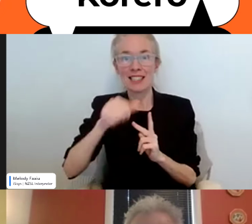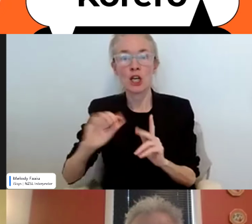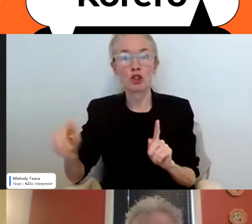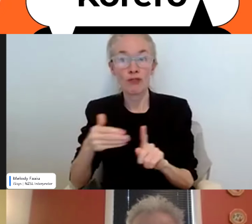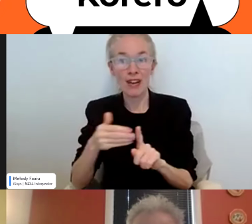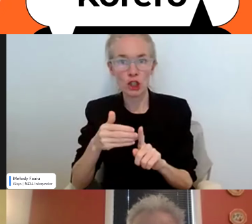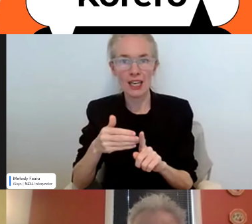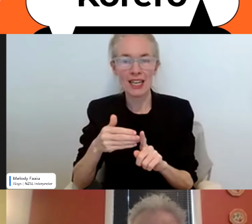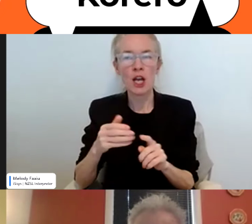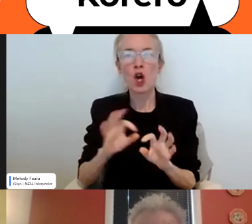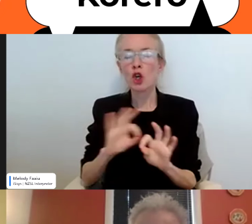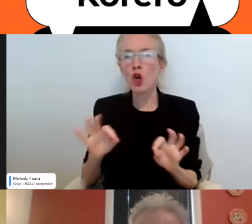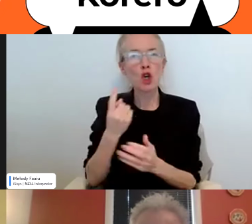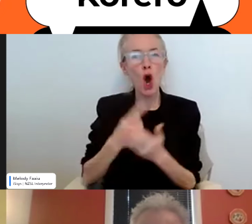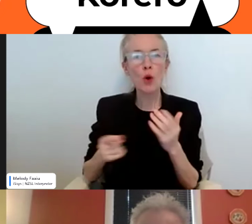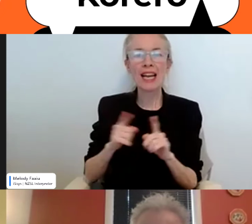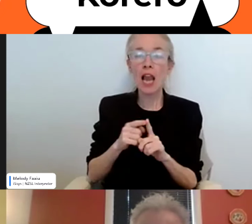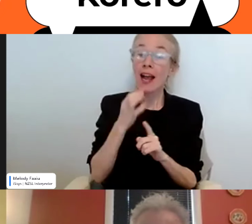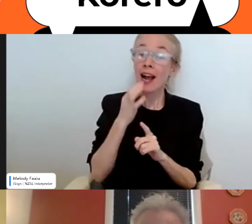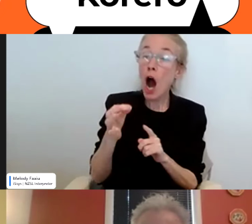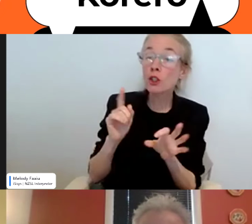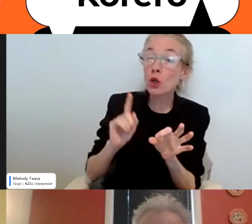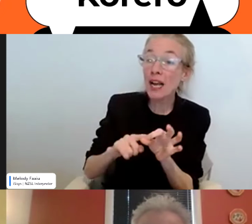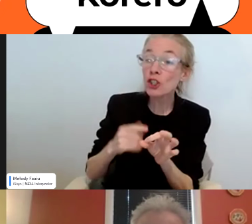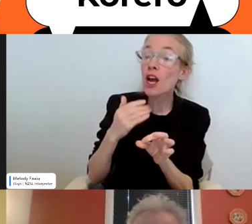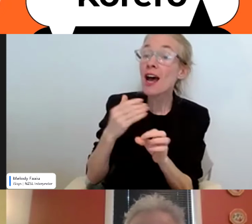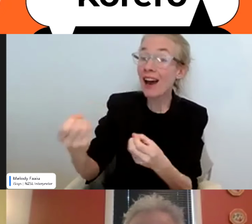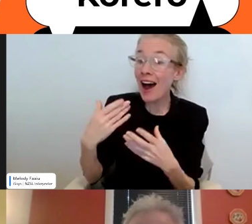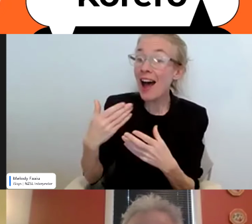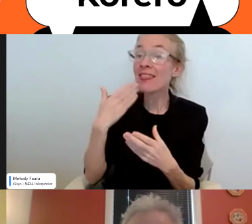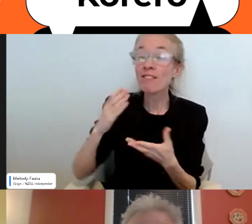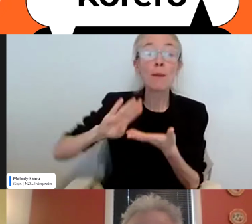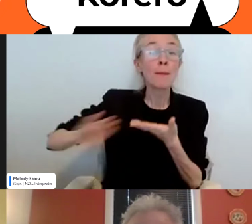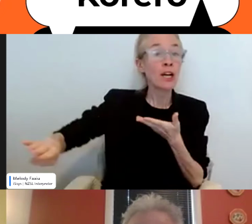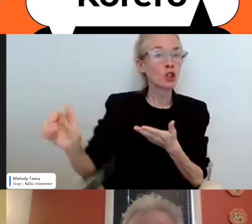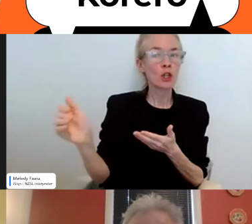about partnering and engaging with the people in the community who